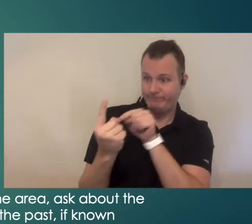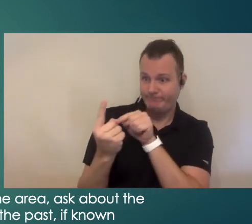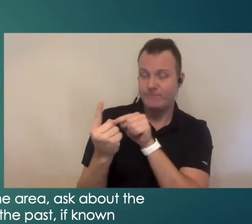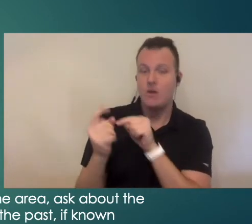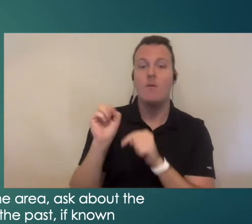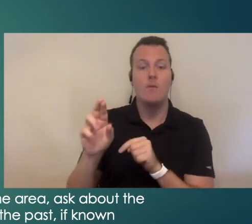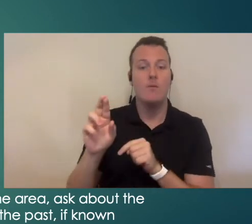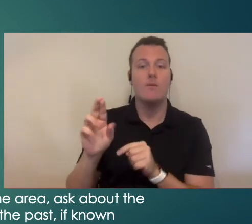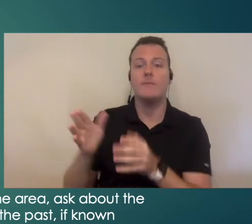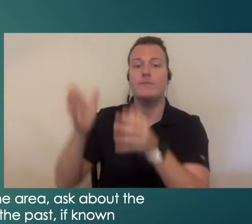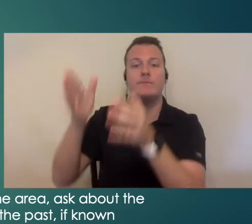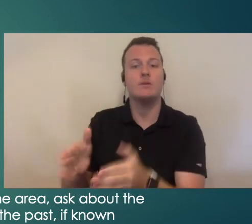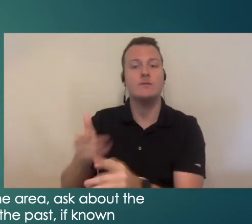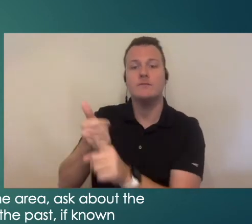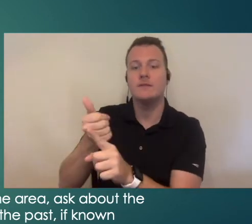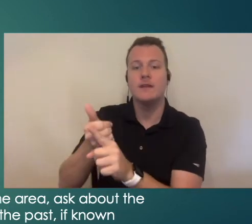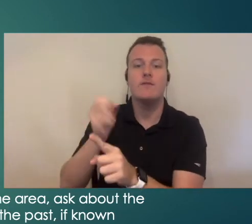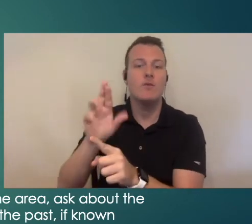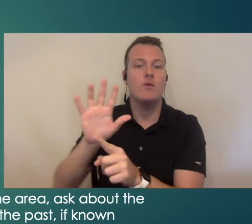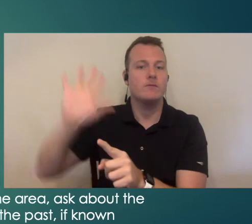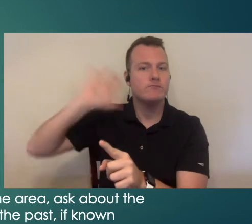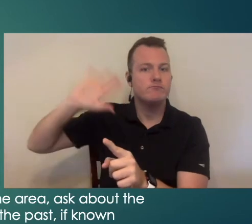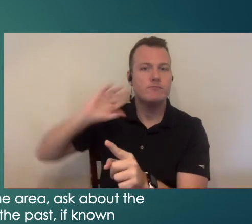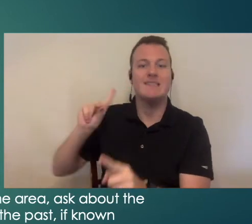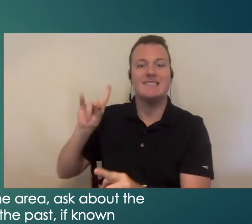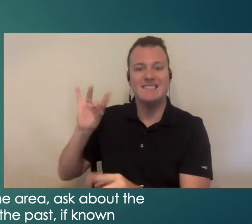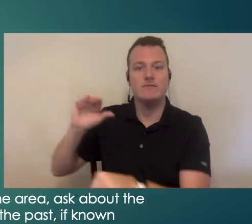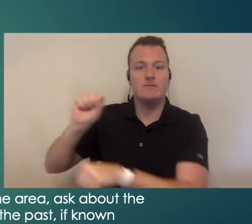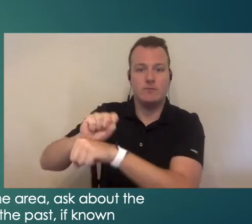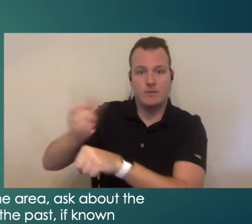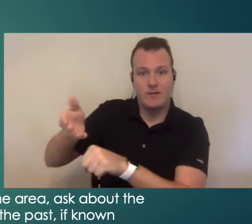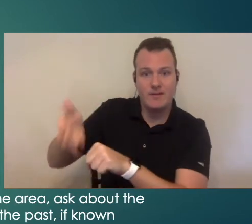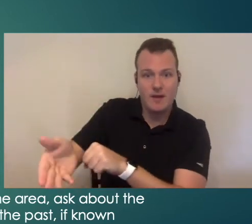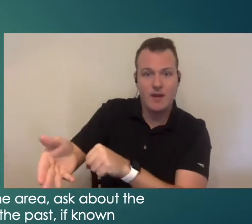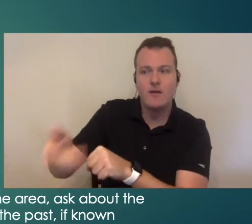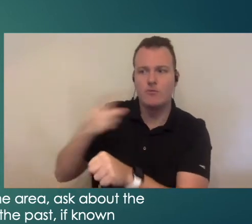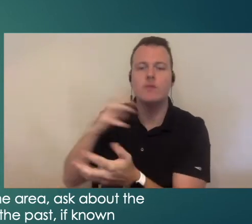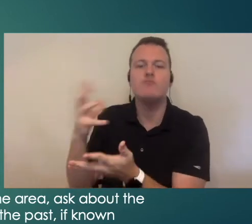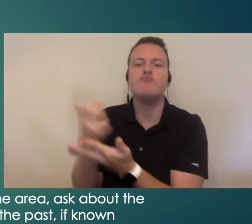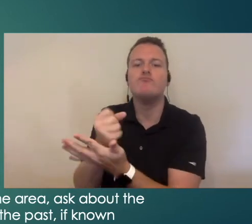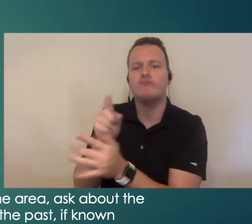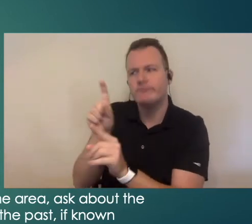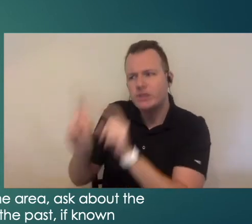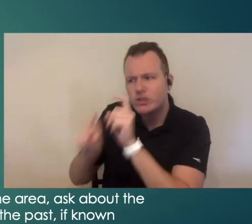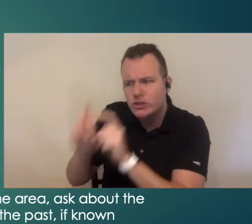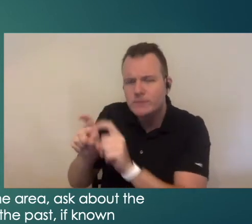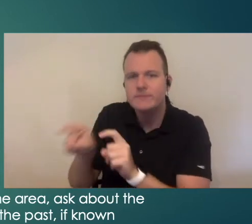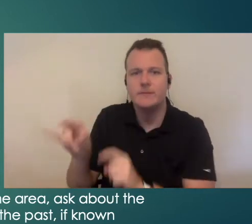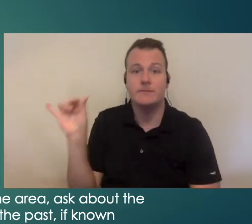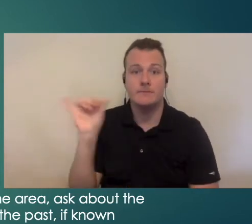currently, or in the past, has work at the practice is helpful as well.